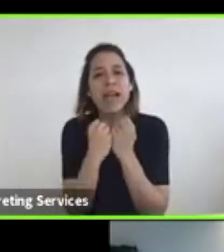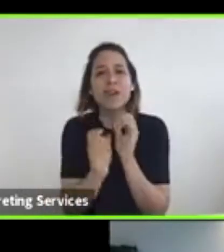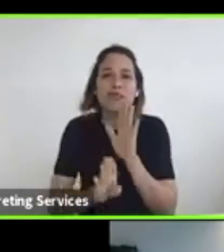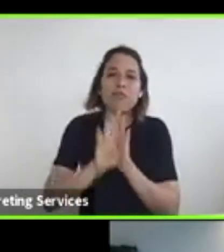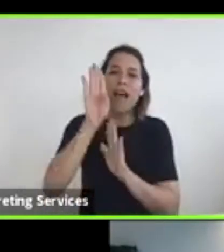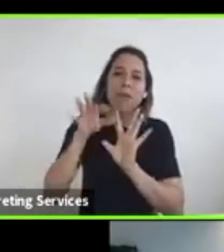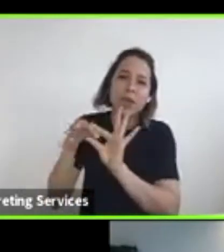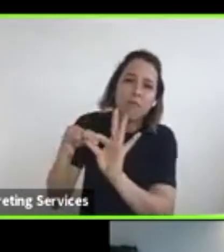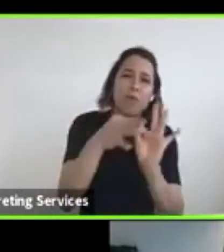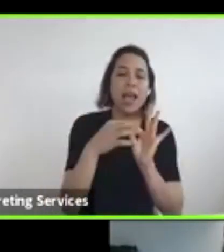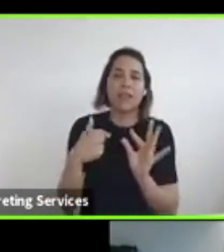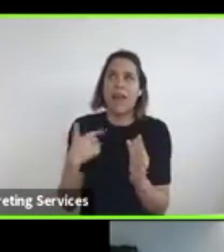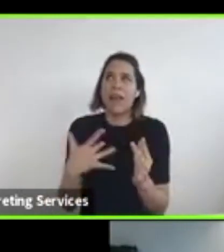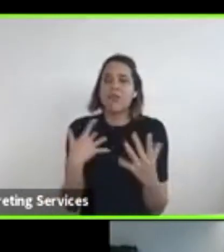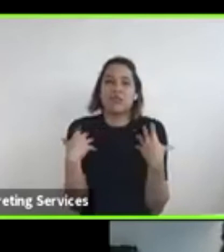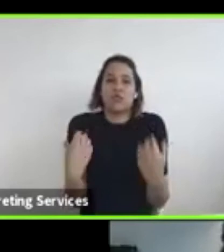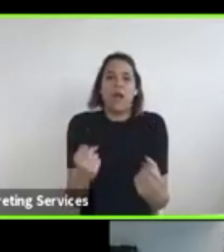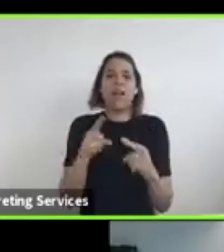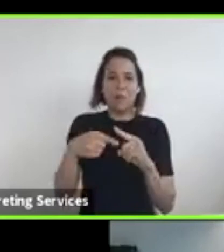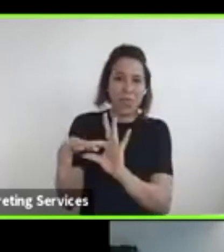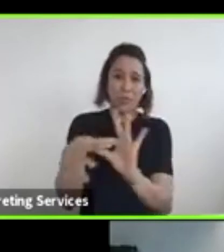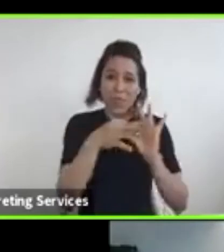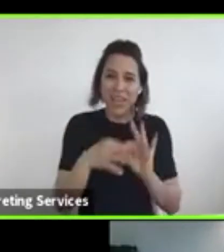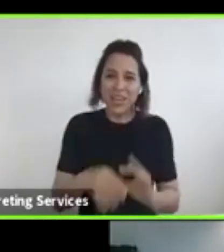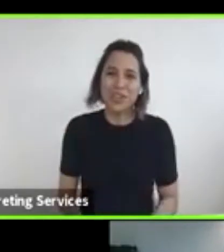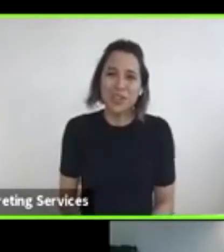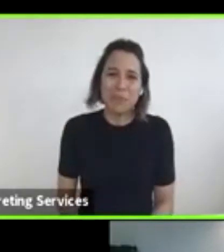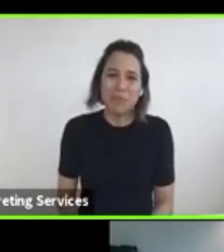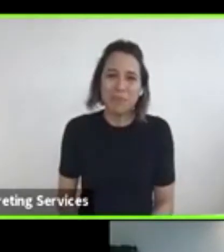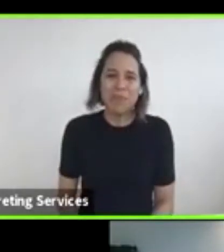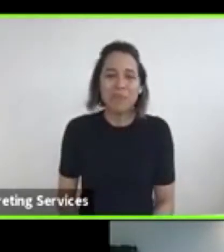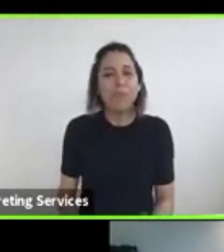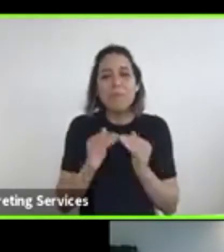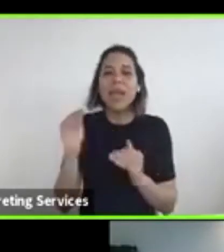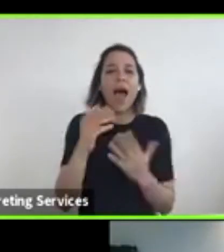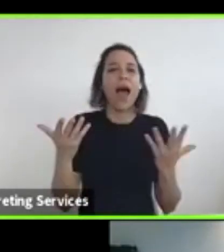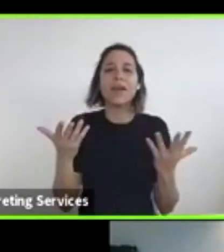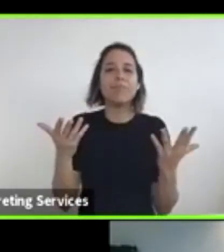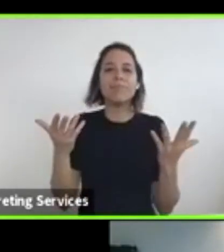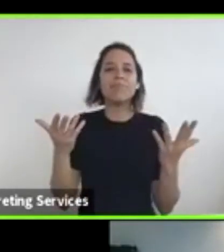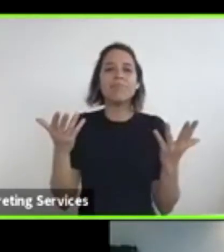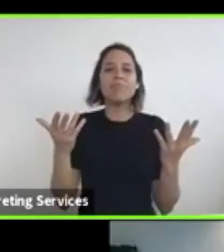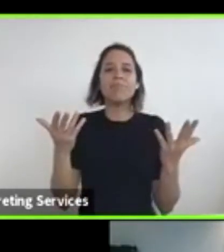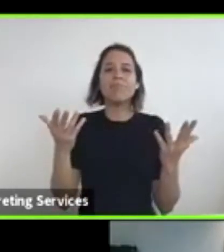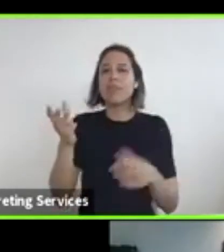I FEEL SO STRONGLY ABOUT THEM, YOU KNOW, BEYOND, LIKE, -- YOU KNOW, THE CONCEPTUAL OF SERVICE,